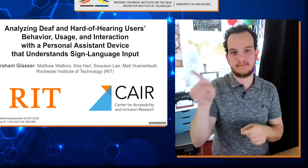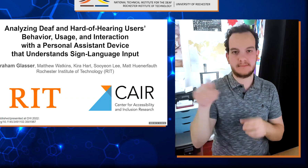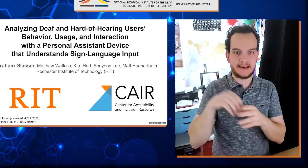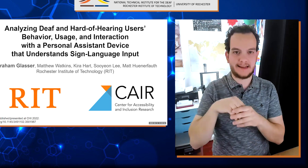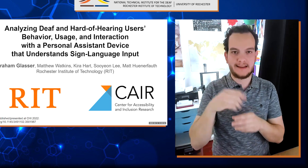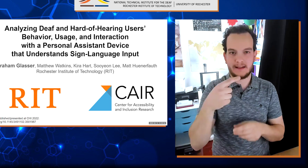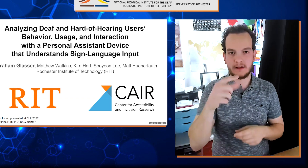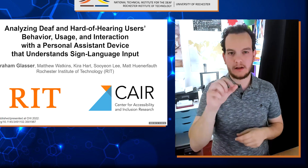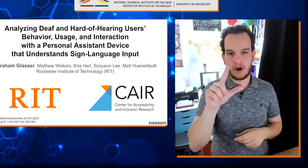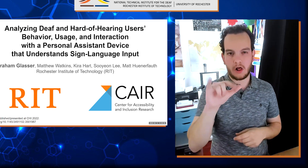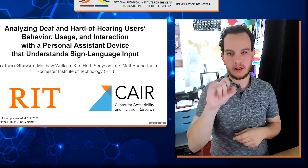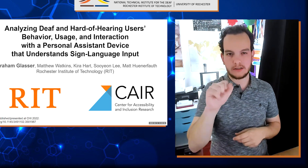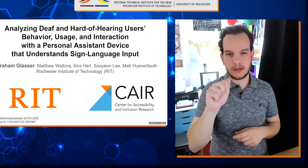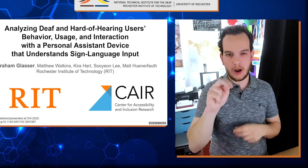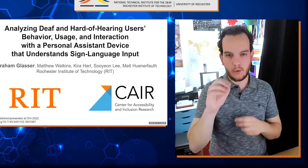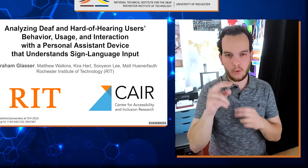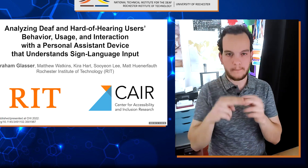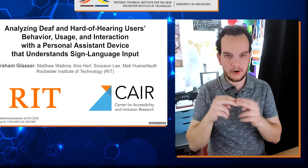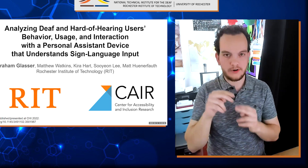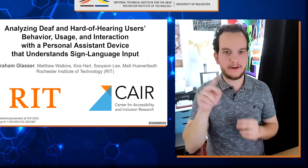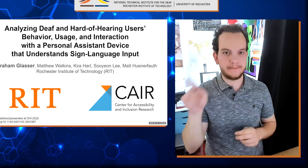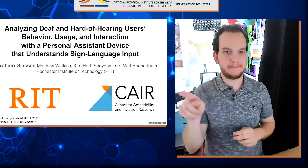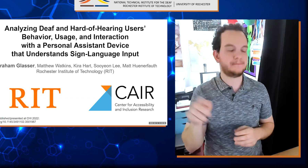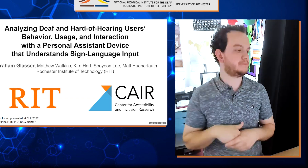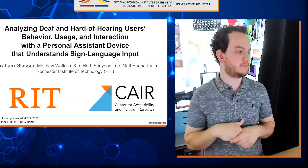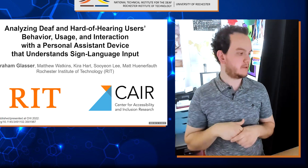It is on RIT campus.